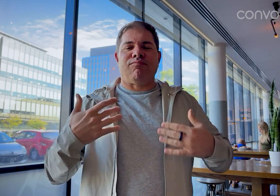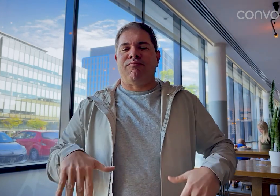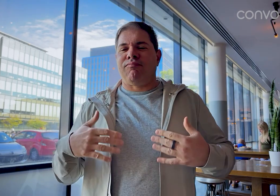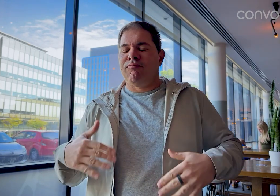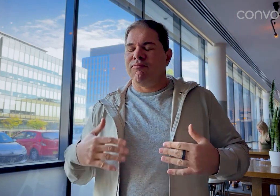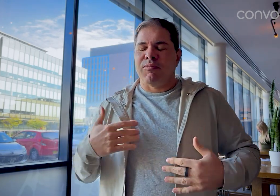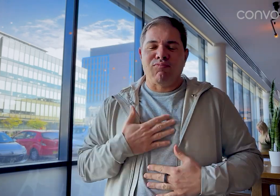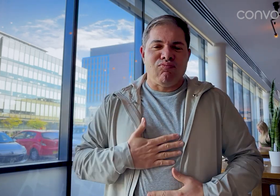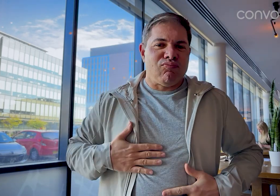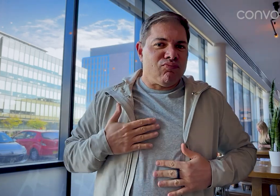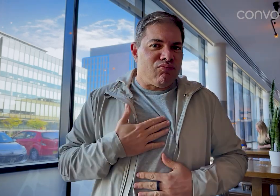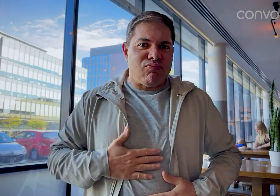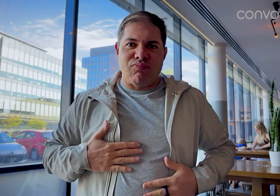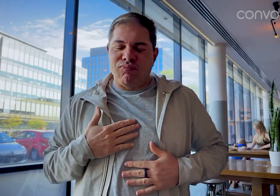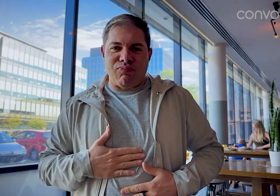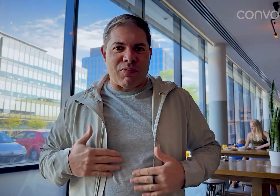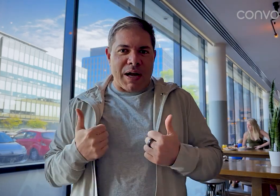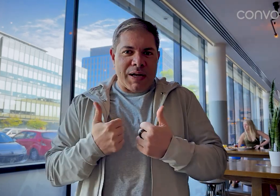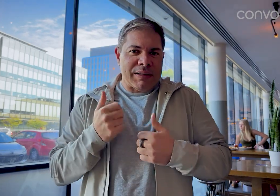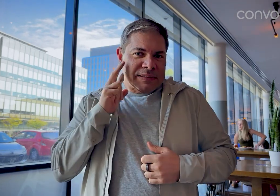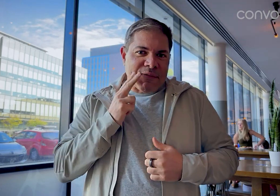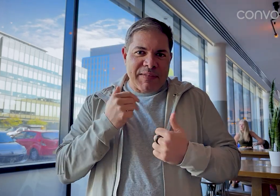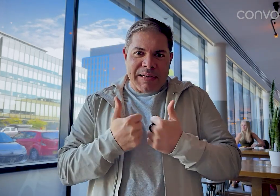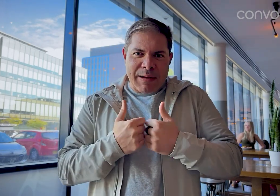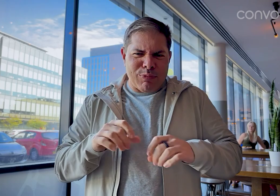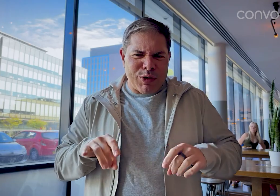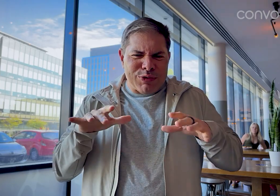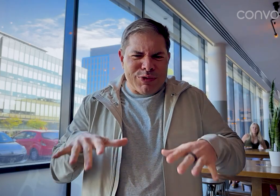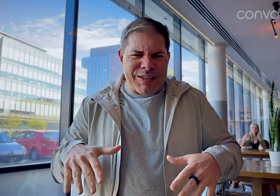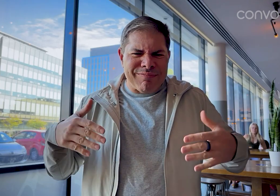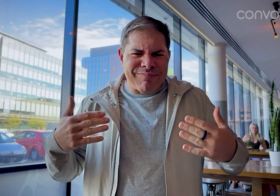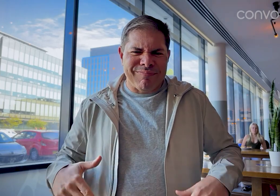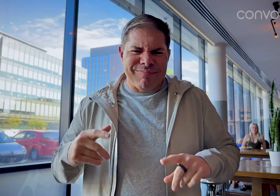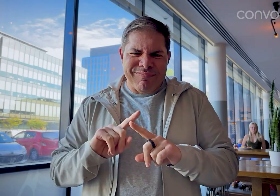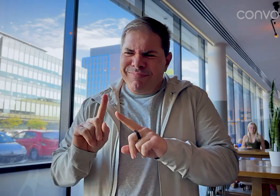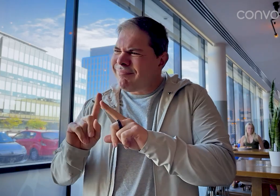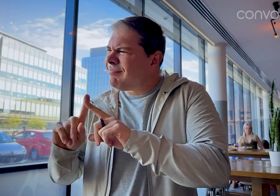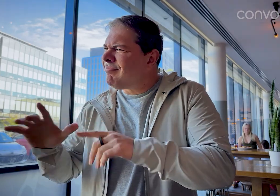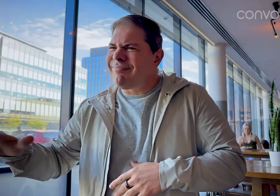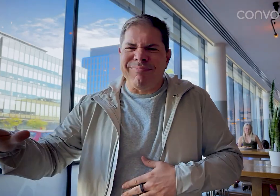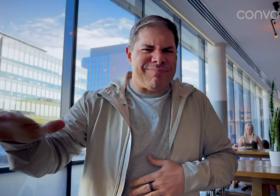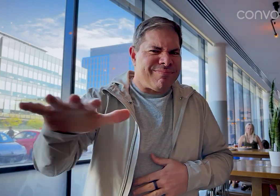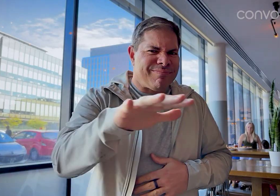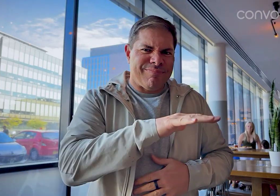I am truly enjoying the Australian Deaf Games and the diversity.